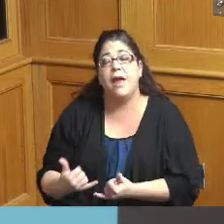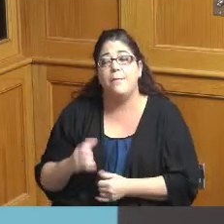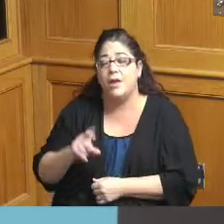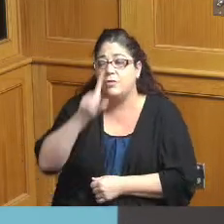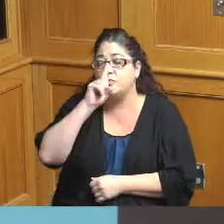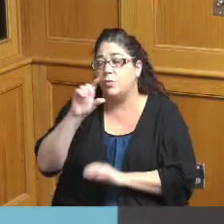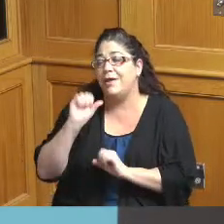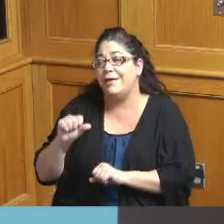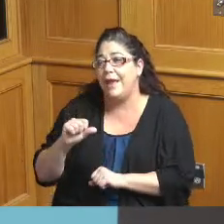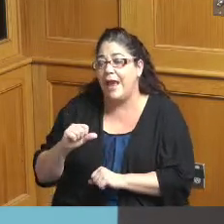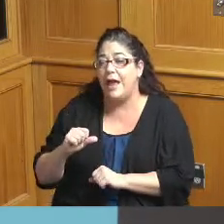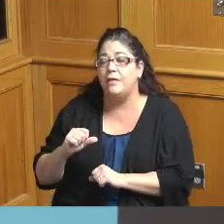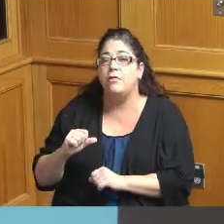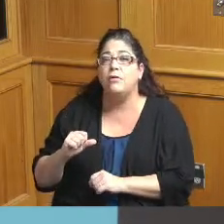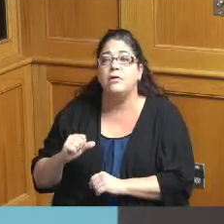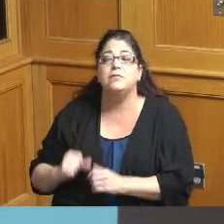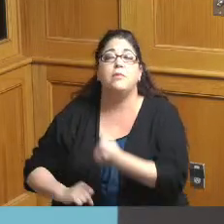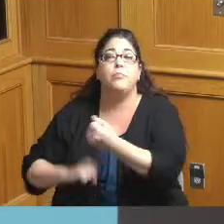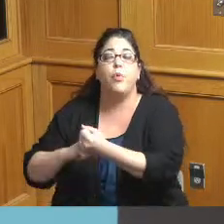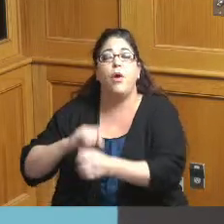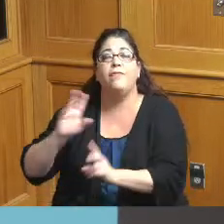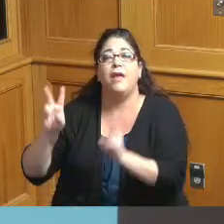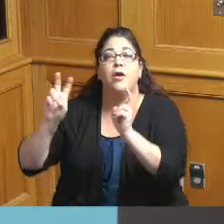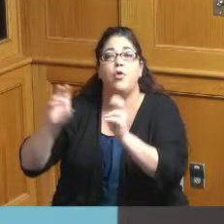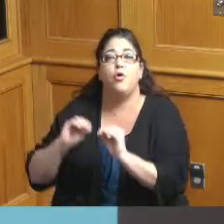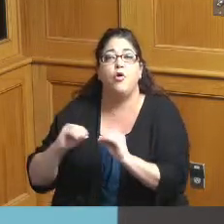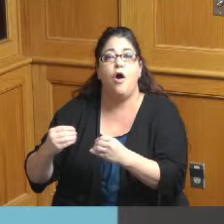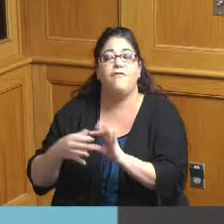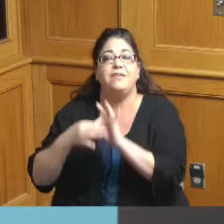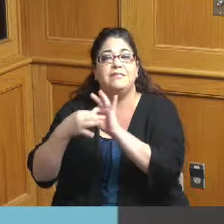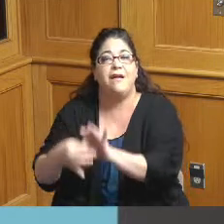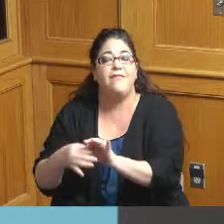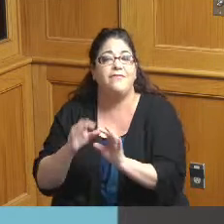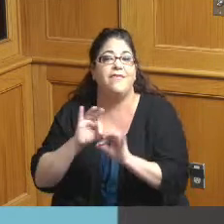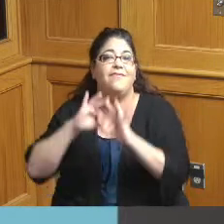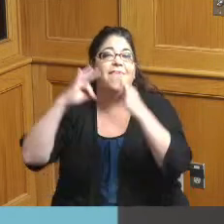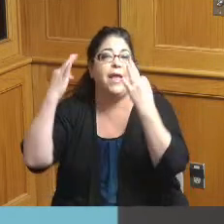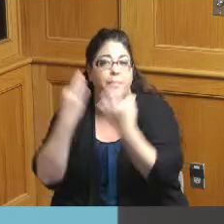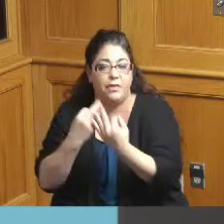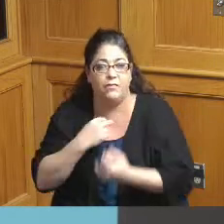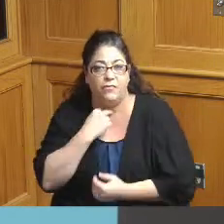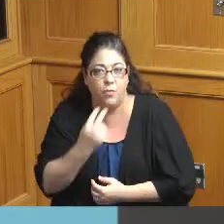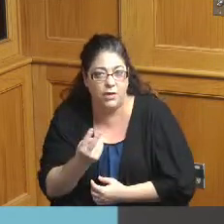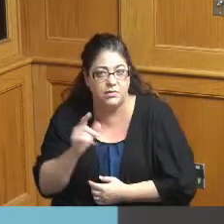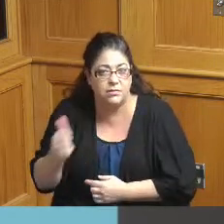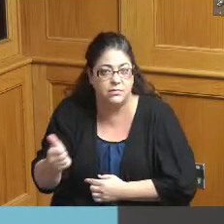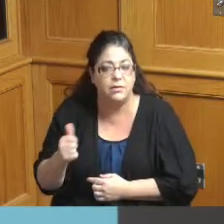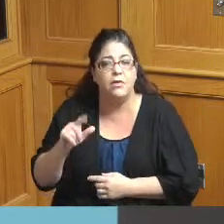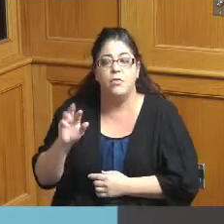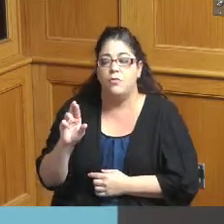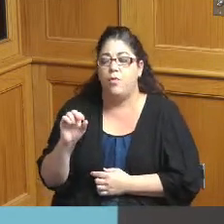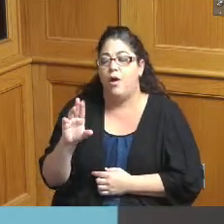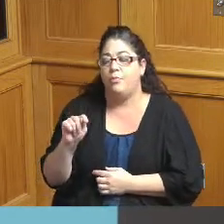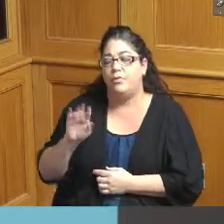office a family voice we're working with Allegheny County Robert and his team to identify best